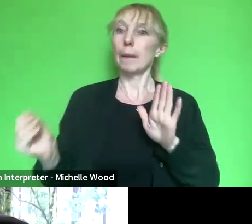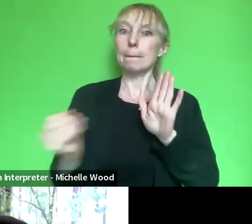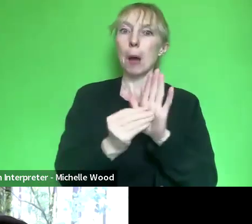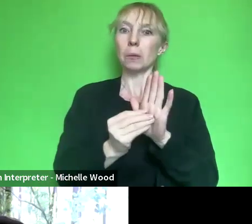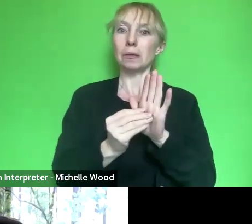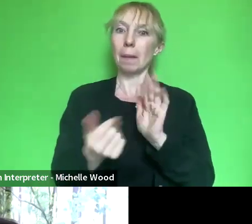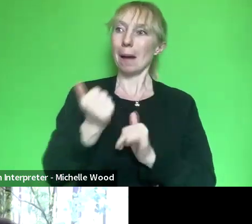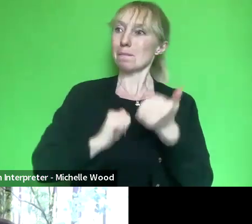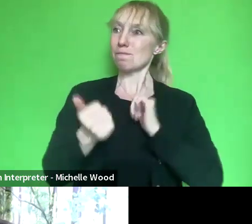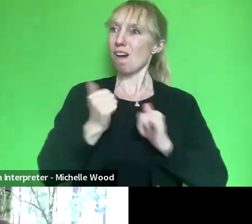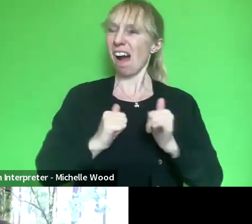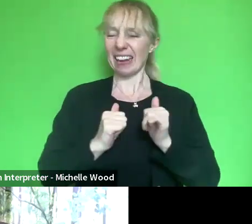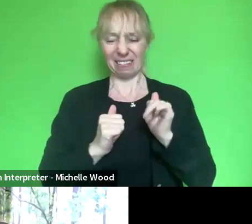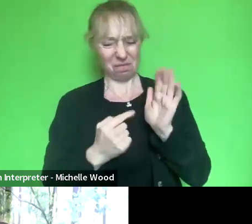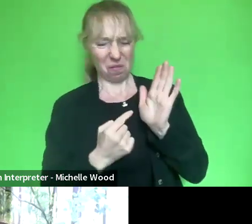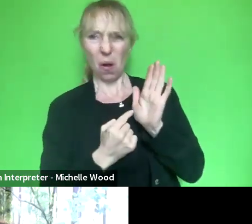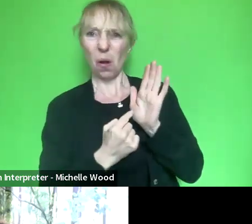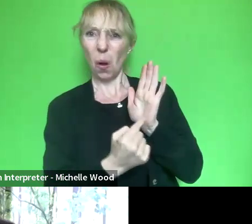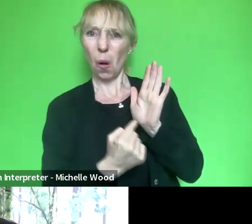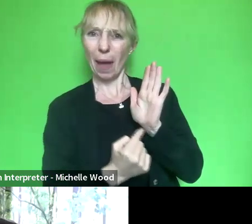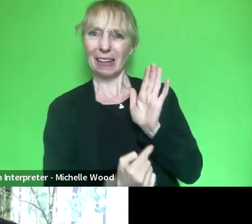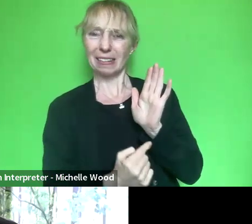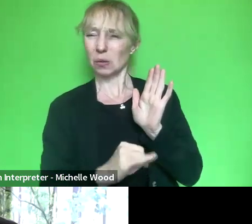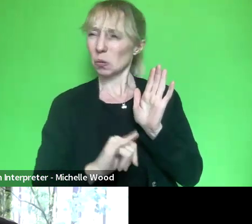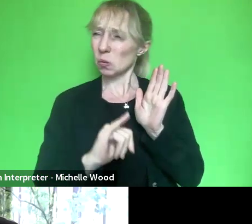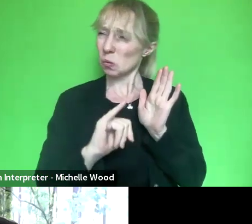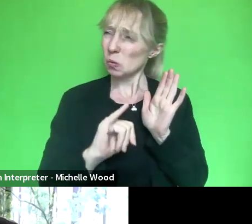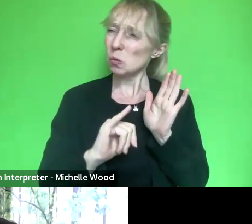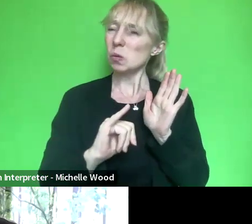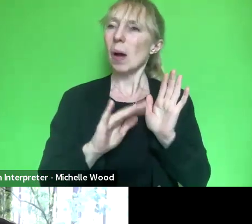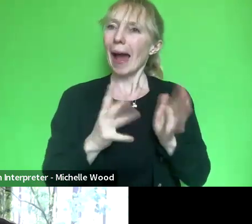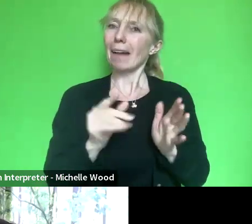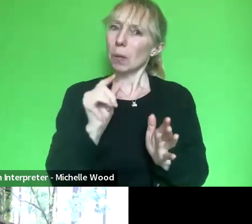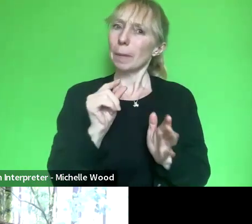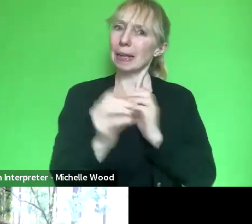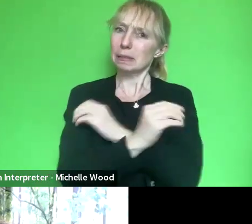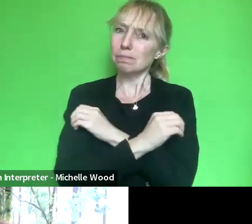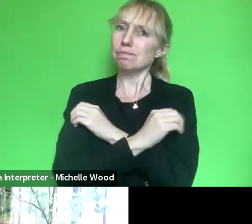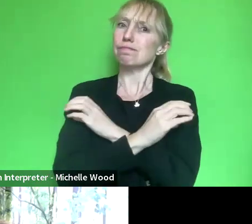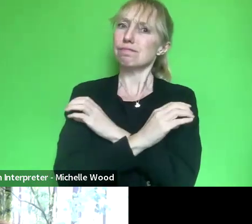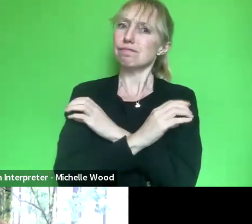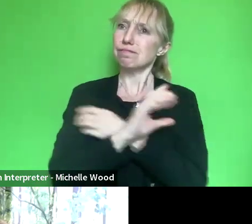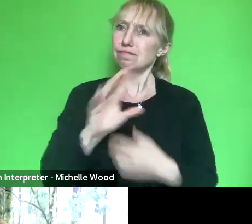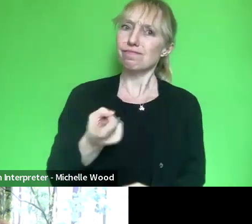that we're getting coming back to us. And so we do have to be a bit resilient as well and make sure that we're, as I've said, looking after ourselves.